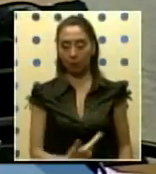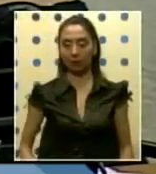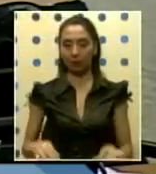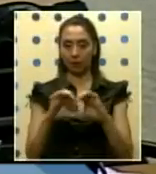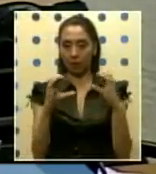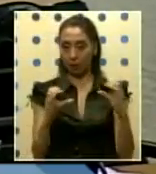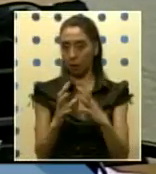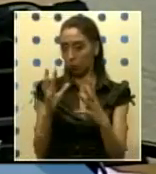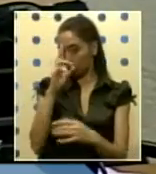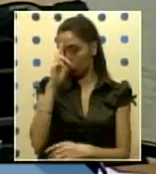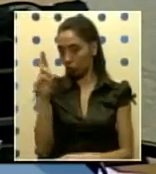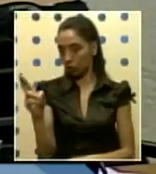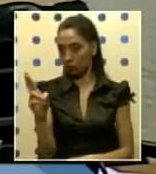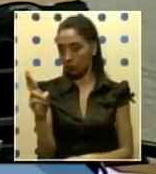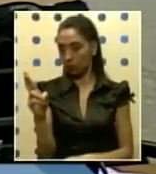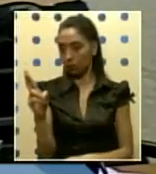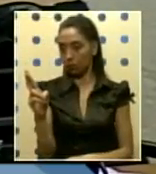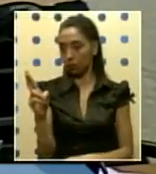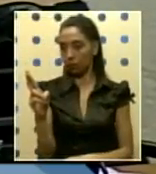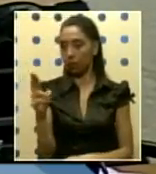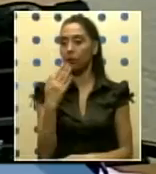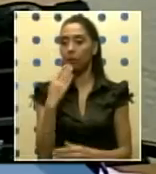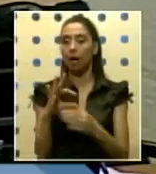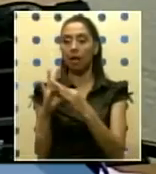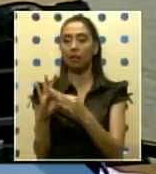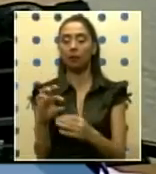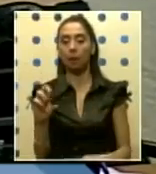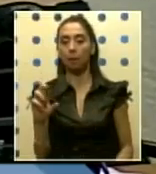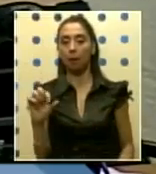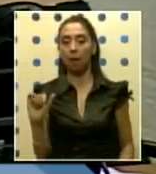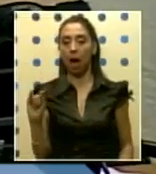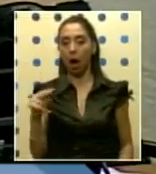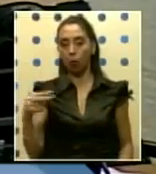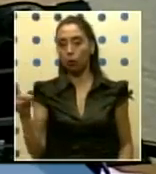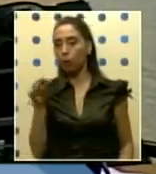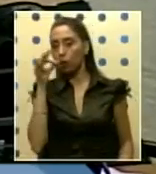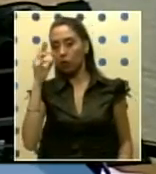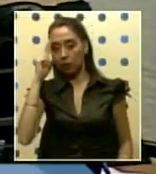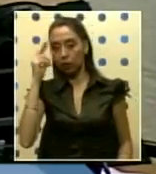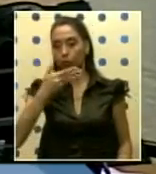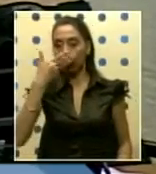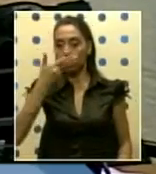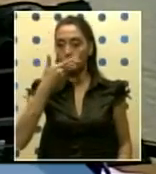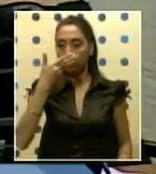the president of this House-- and at the same time thank the deputy Auth for mentioning it in his presentation--